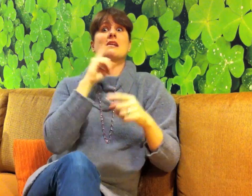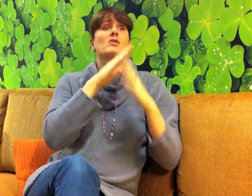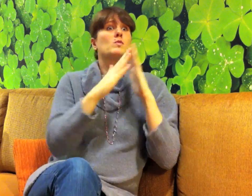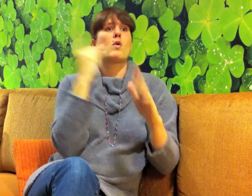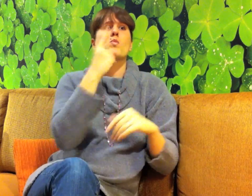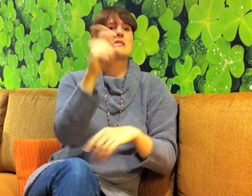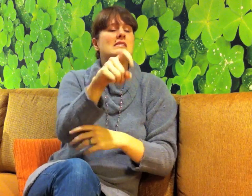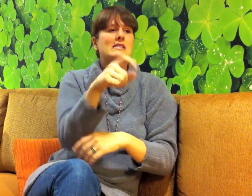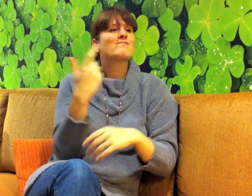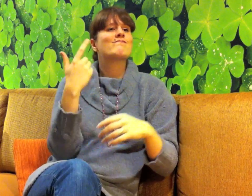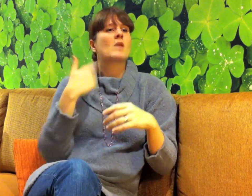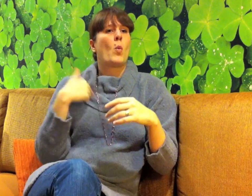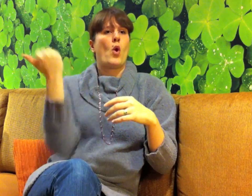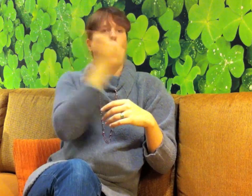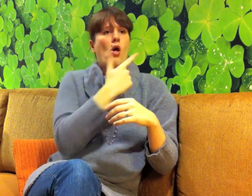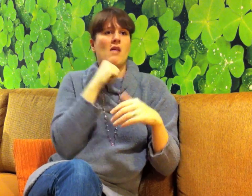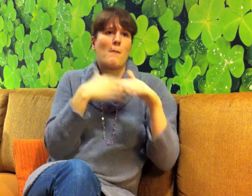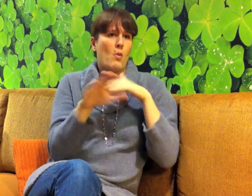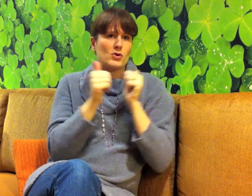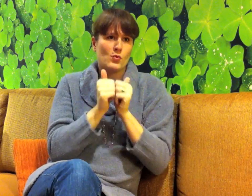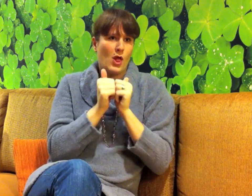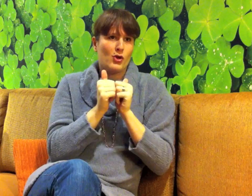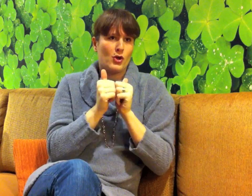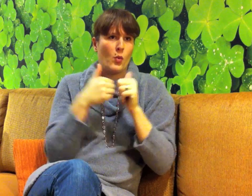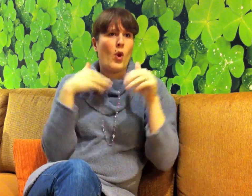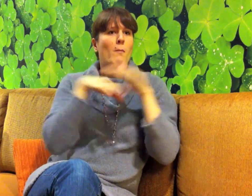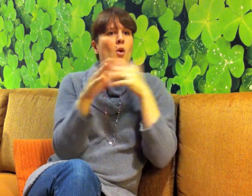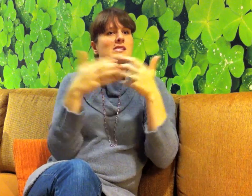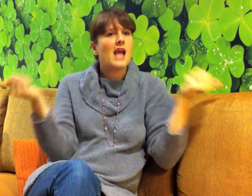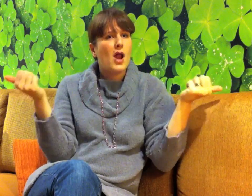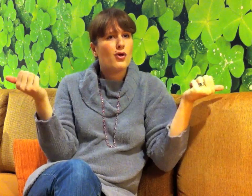the deaf community - we are not born together. We are born scattered.